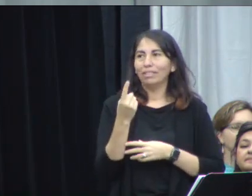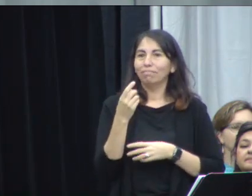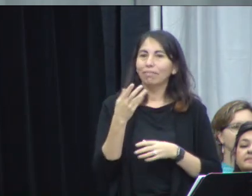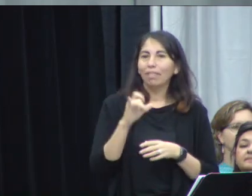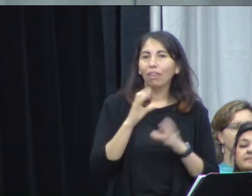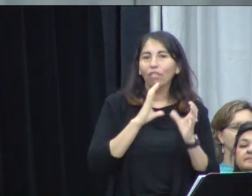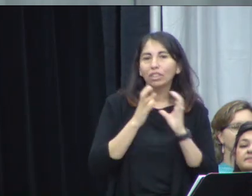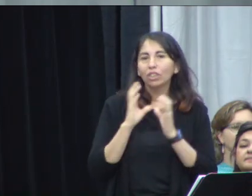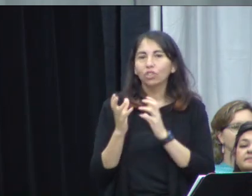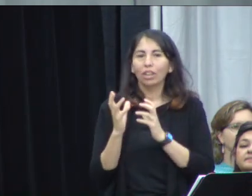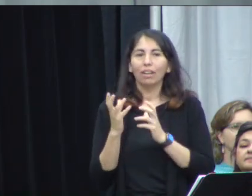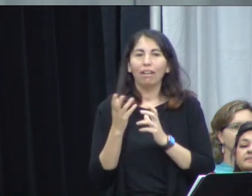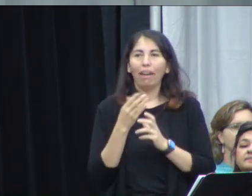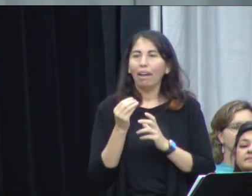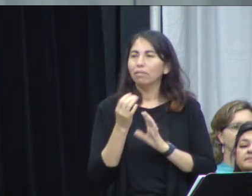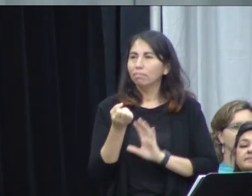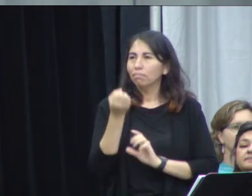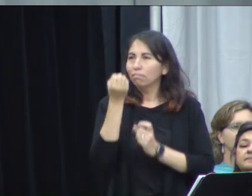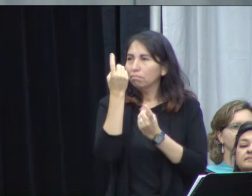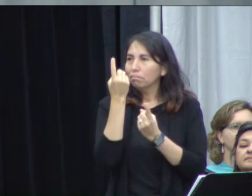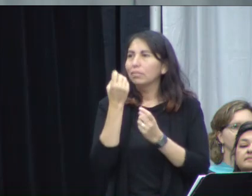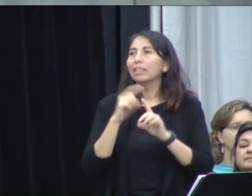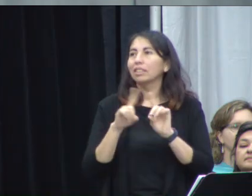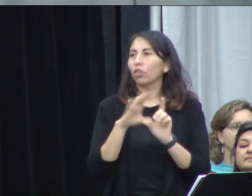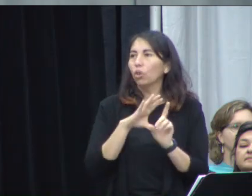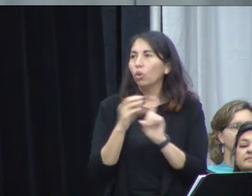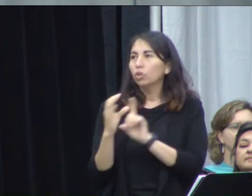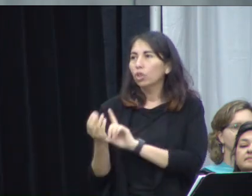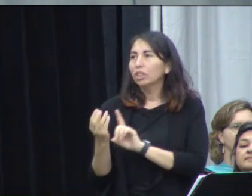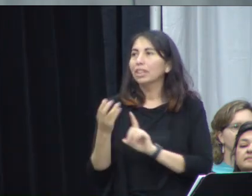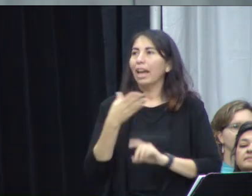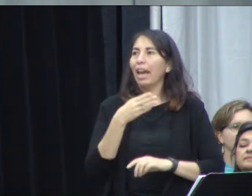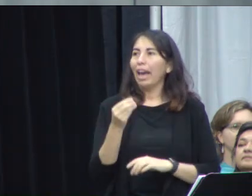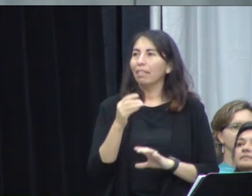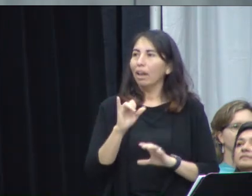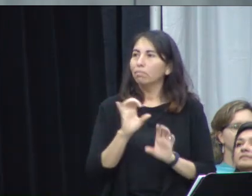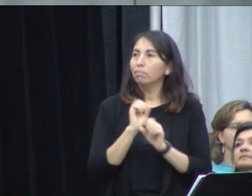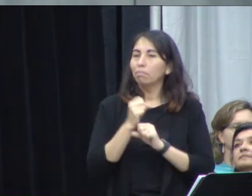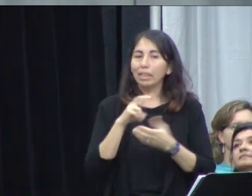or being more understanding towards a different culture creates the meaning behind the bilingual seal.